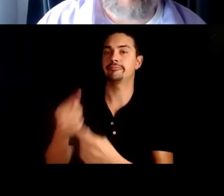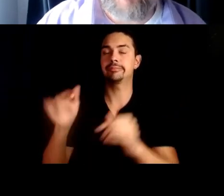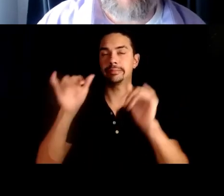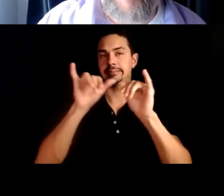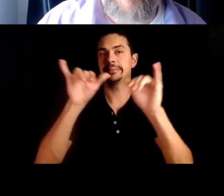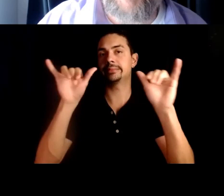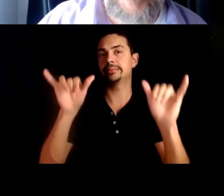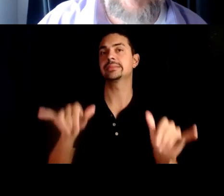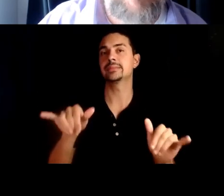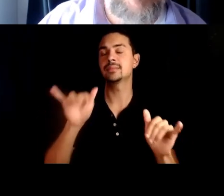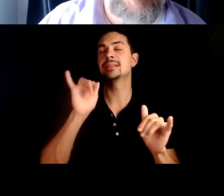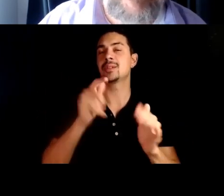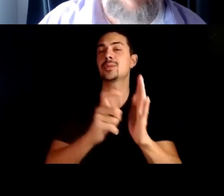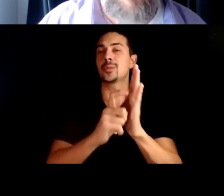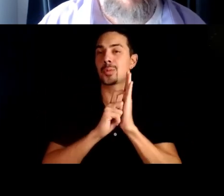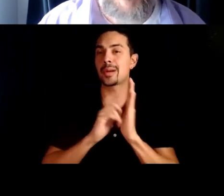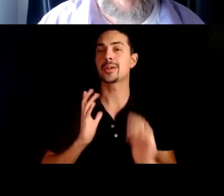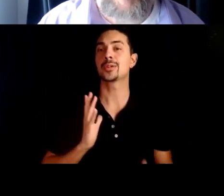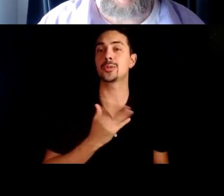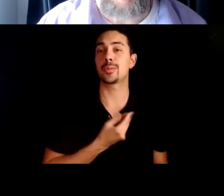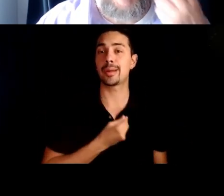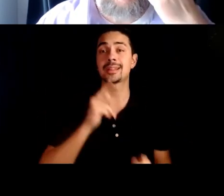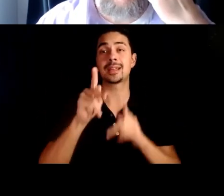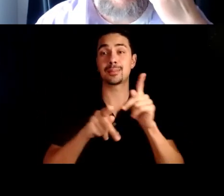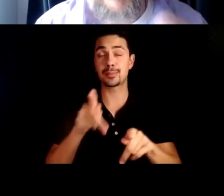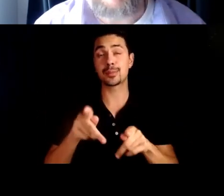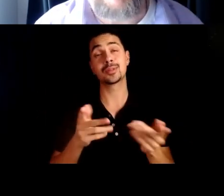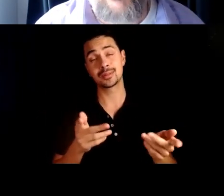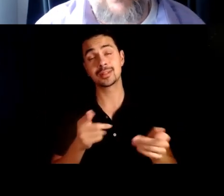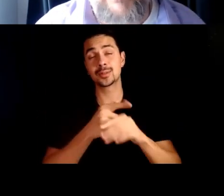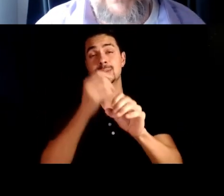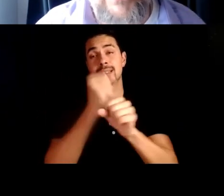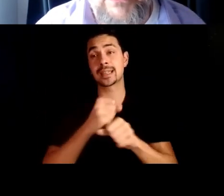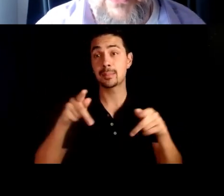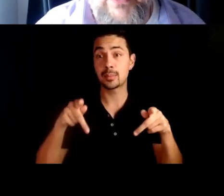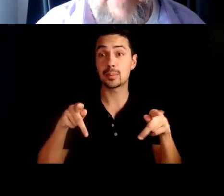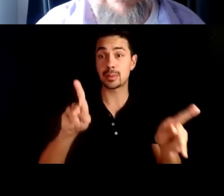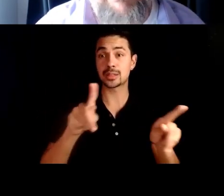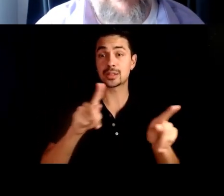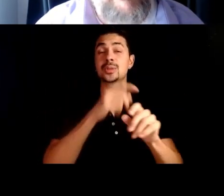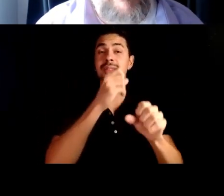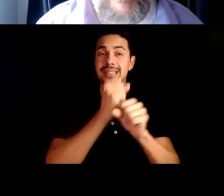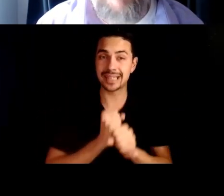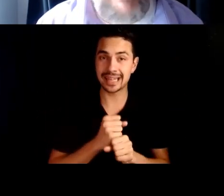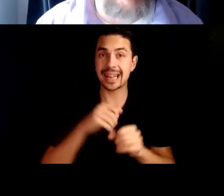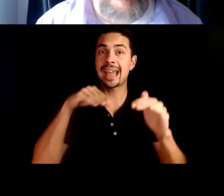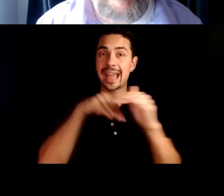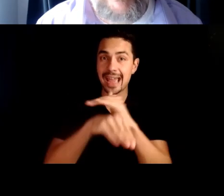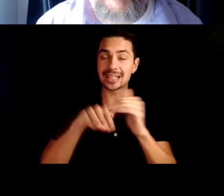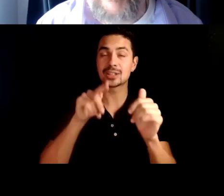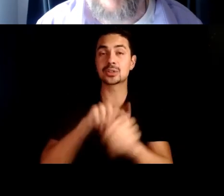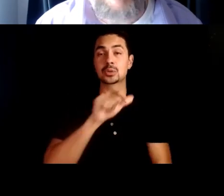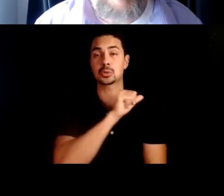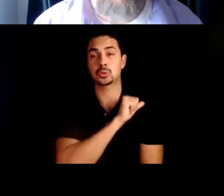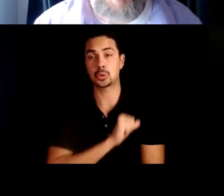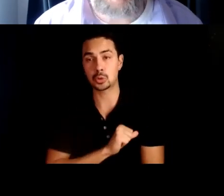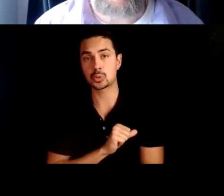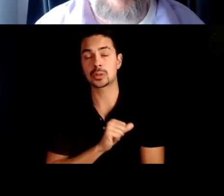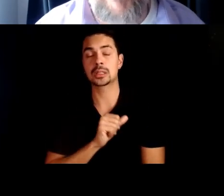that require trans people to get permission in order to access hormones and surgery. It makes sense then that most of the therapists